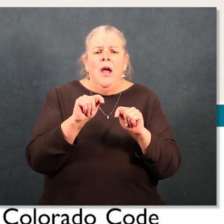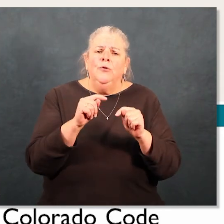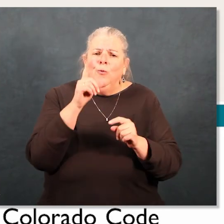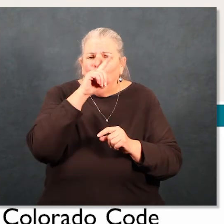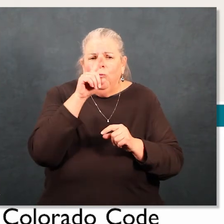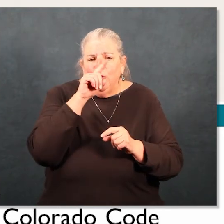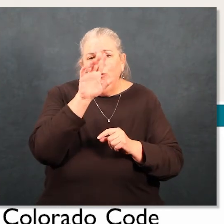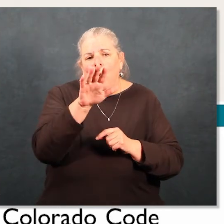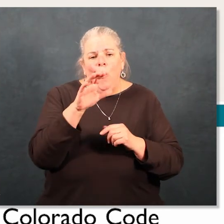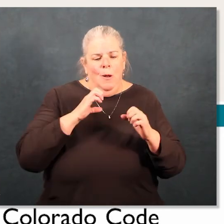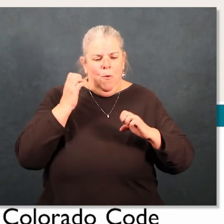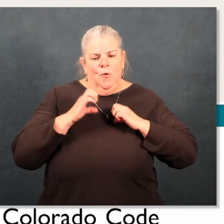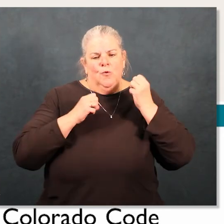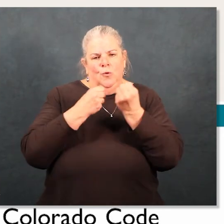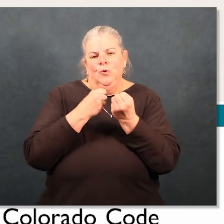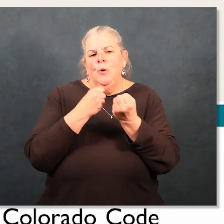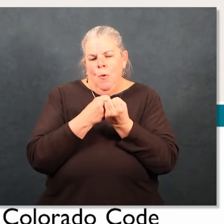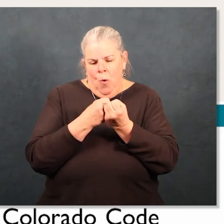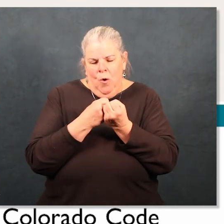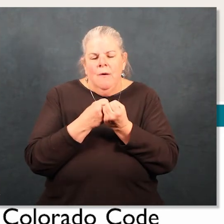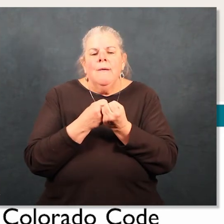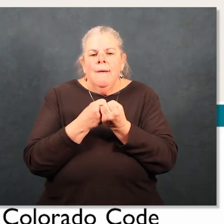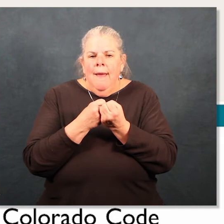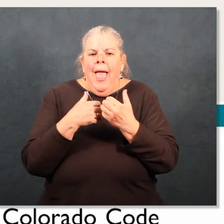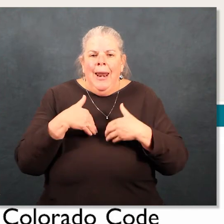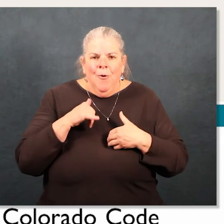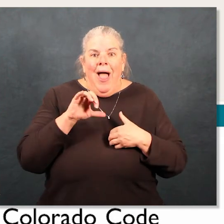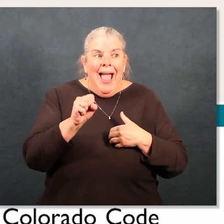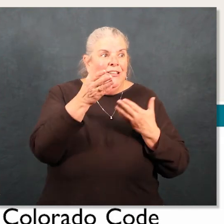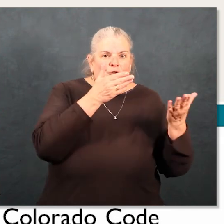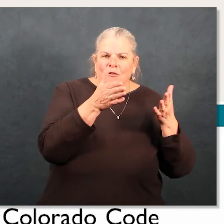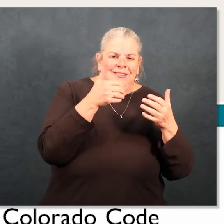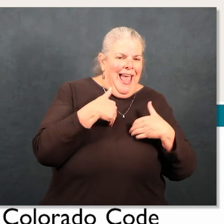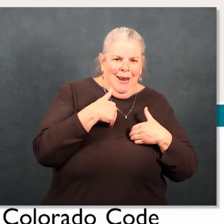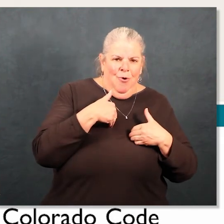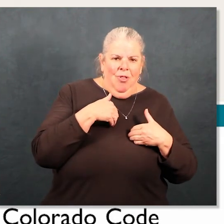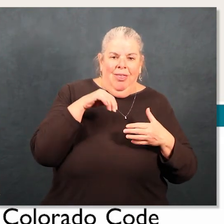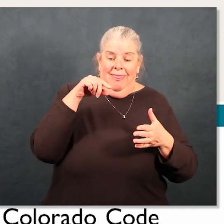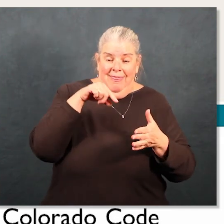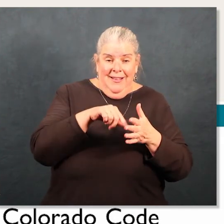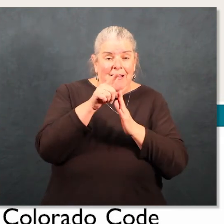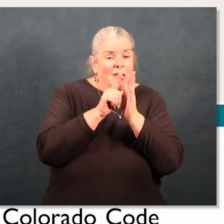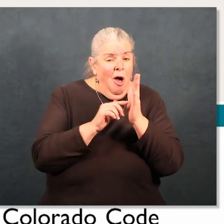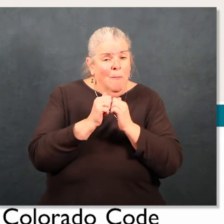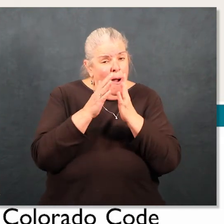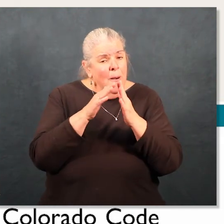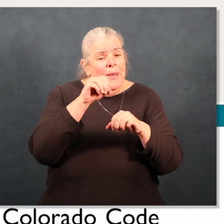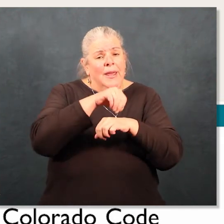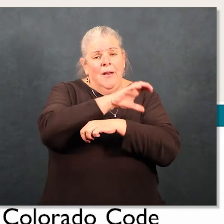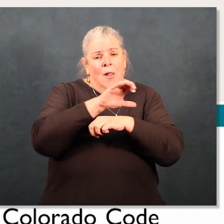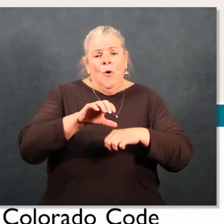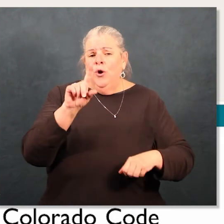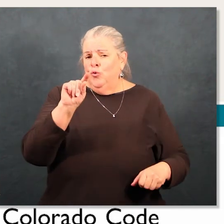This law went into effect in 2017, and it can range anywhere from a petty offense